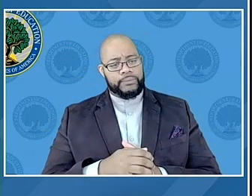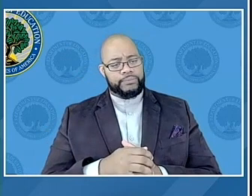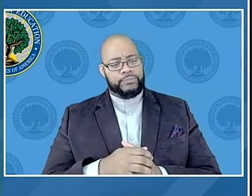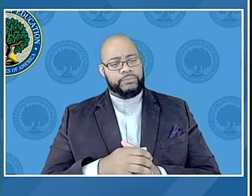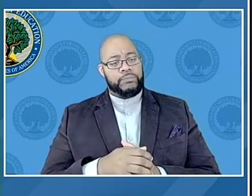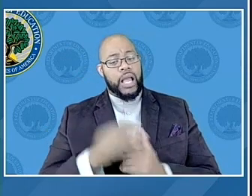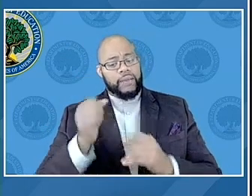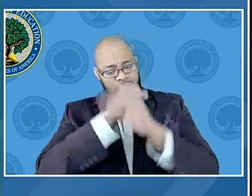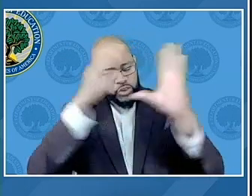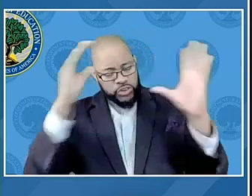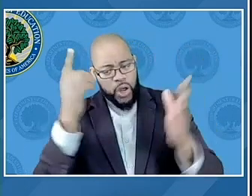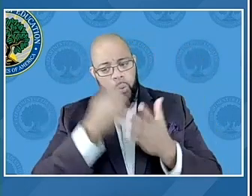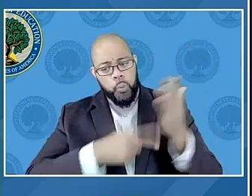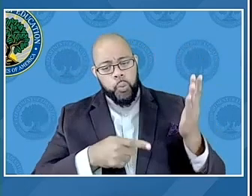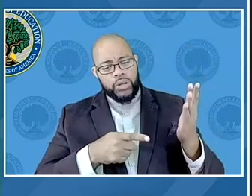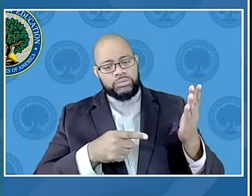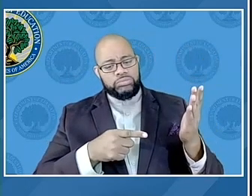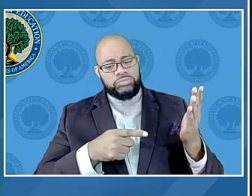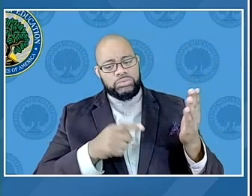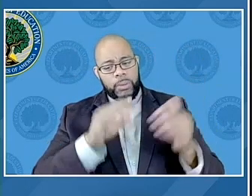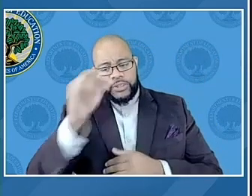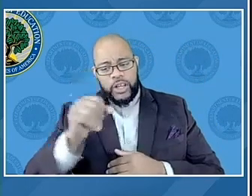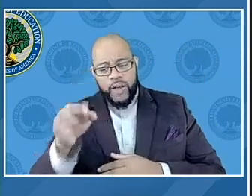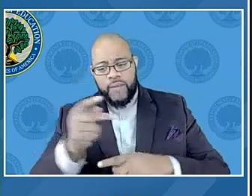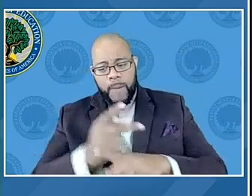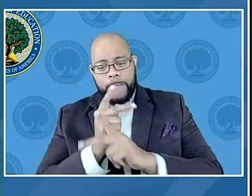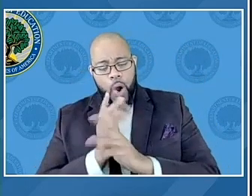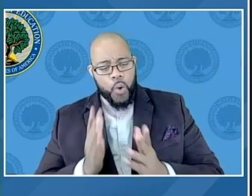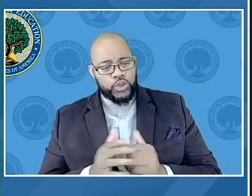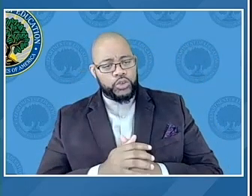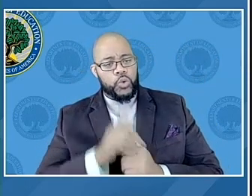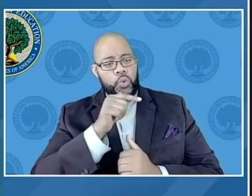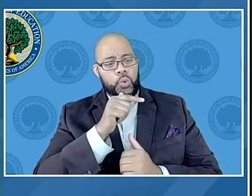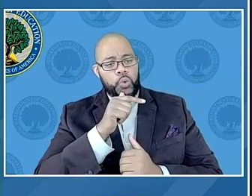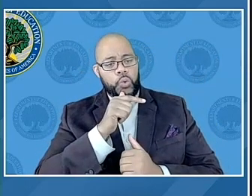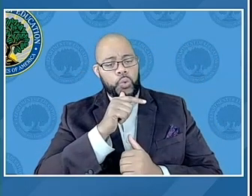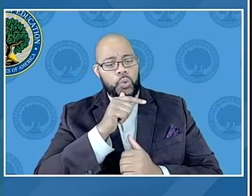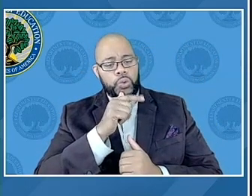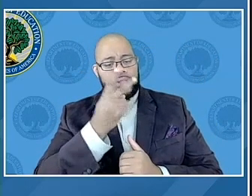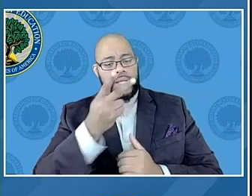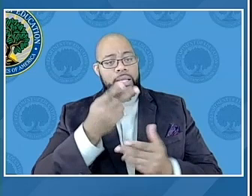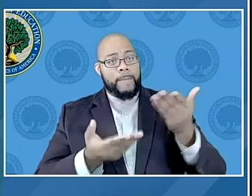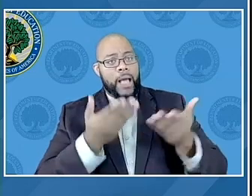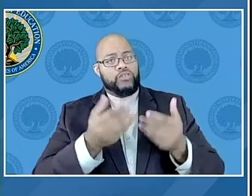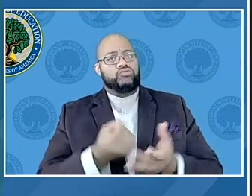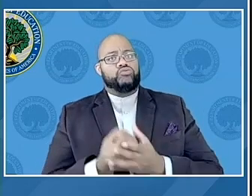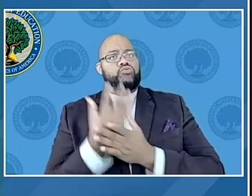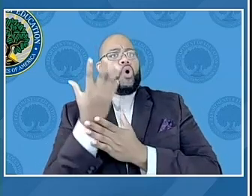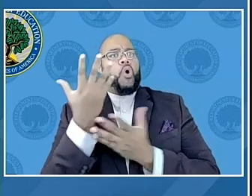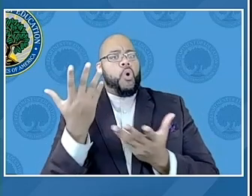what is the percentage of borrowers who have seen their balance grow? We've kind of all talked about it and